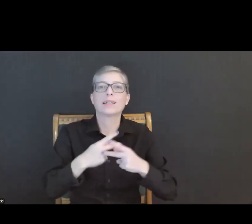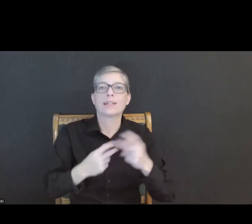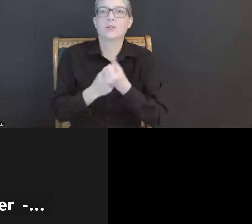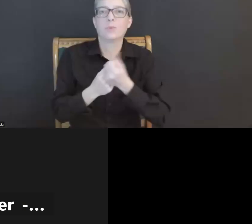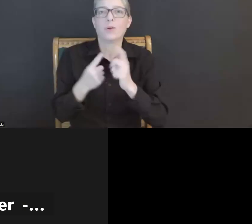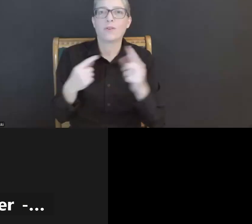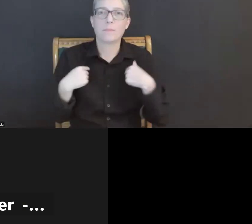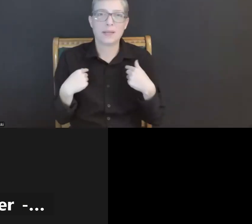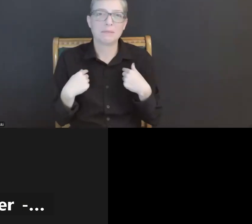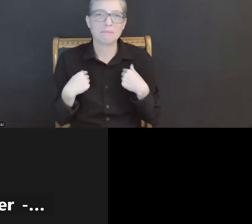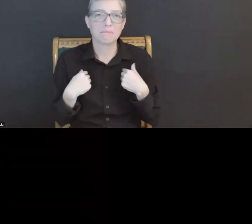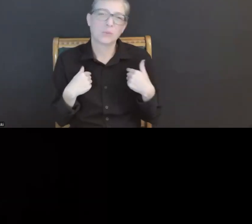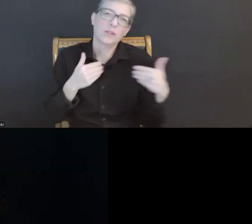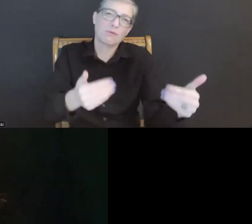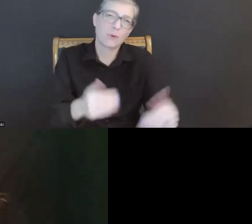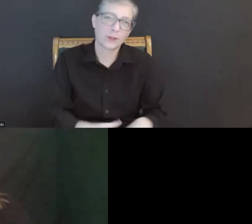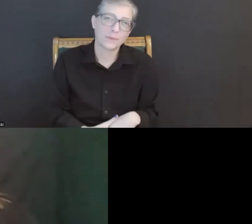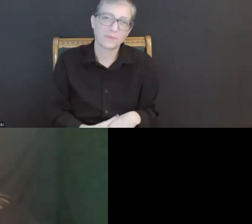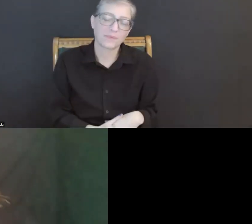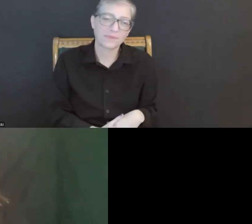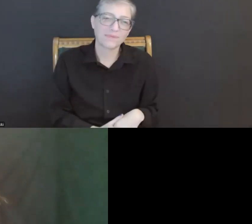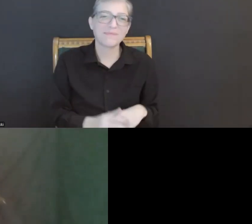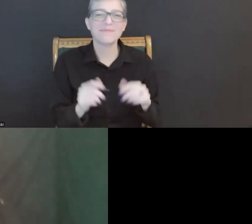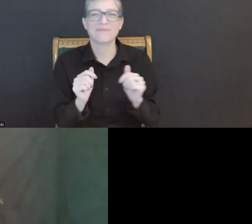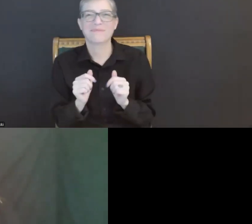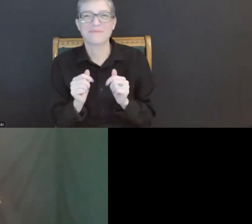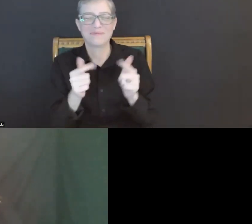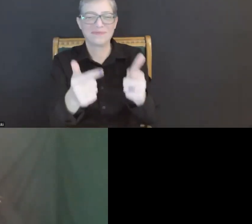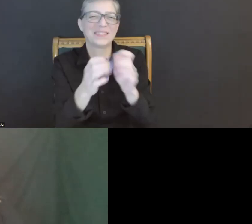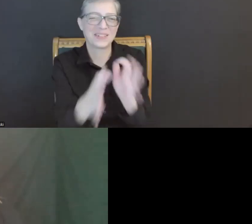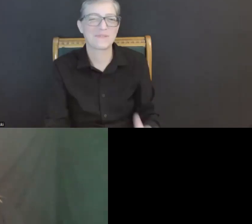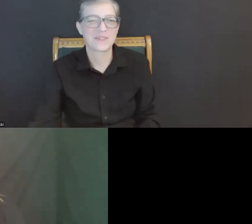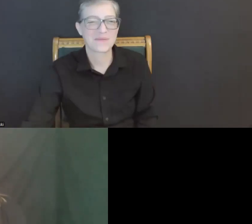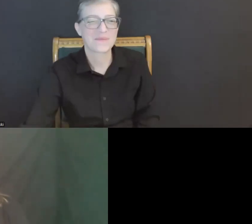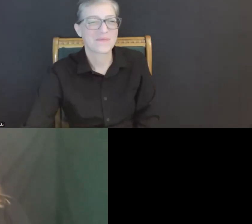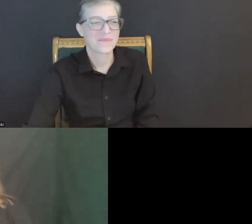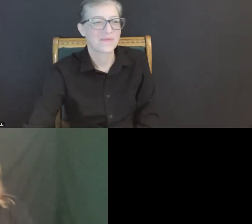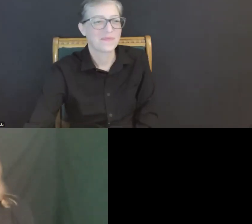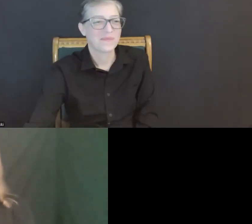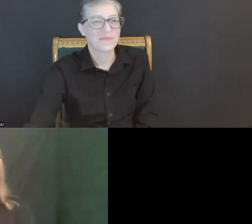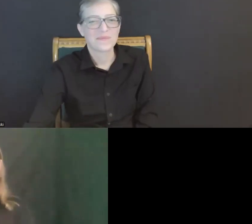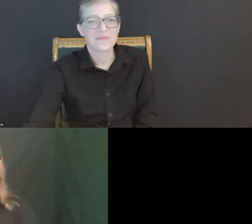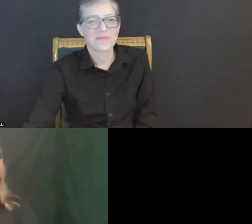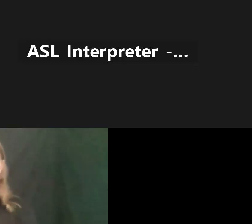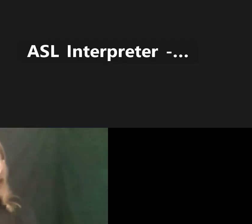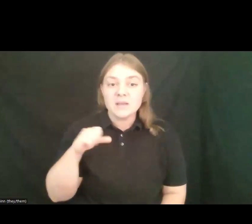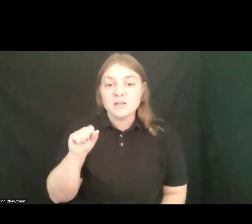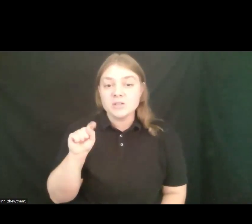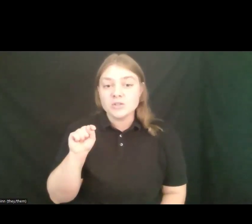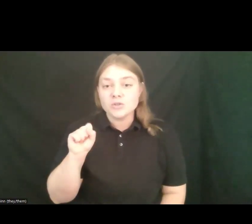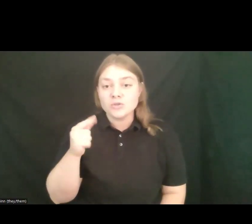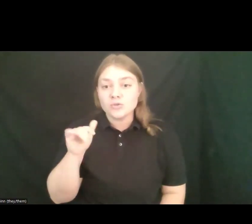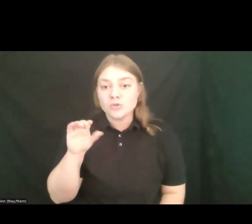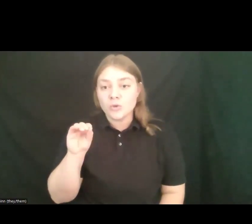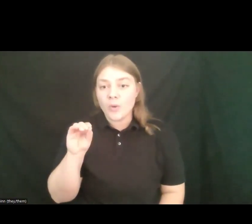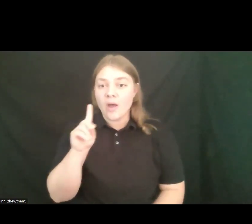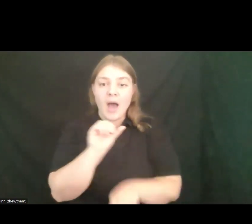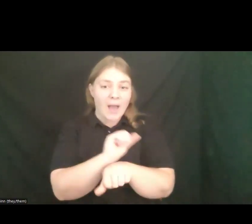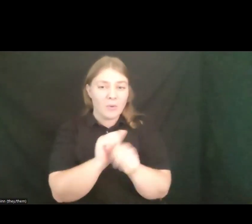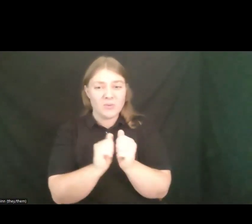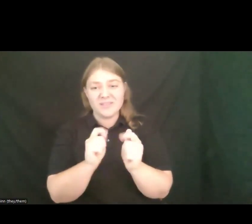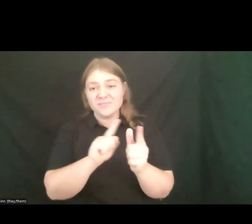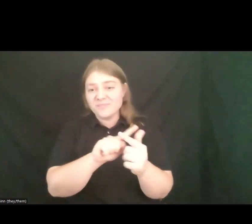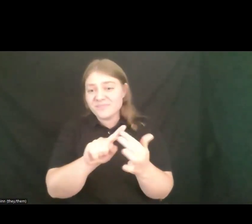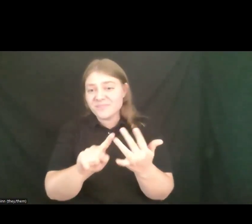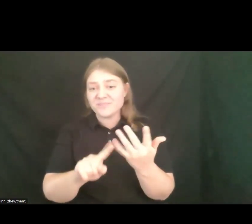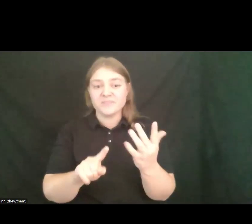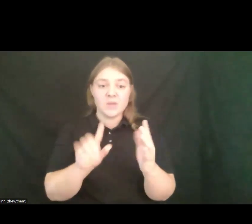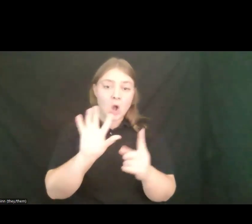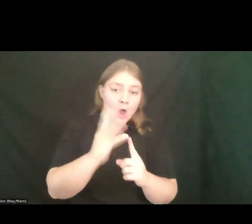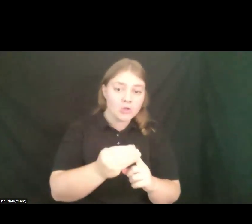forward yeah for me um I work with a lot of different cultures and languages and